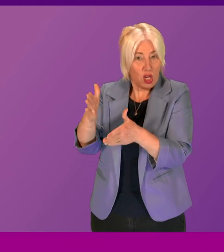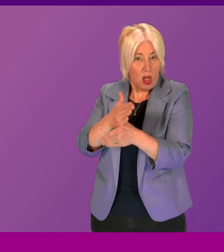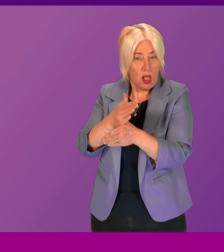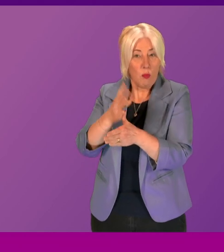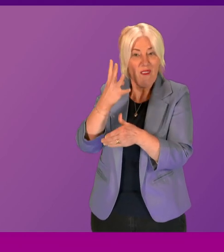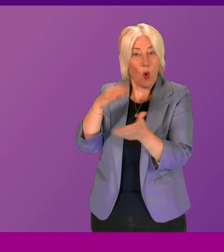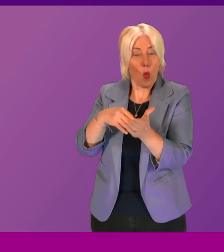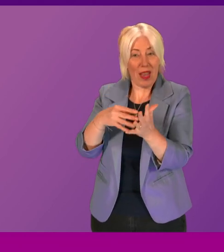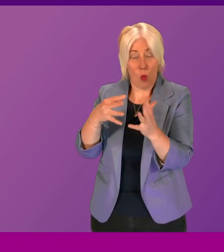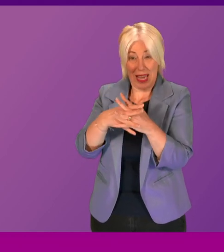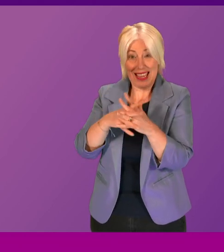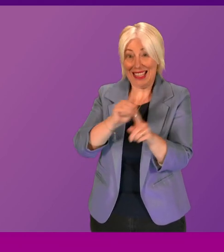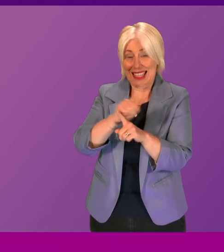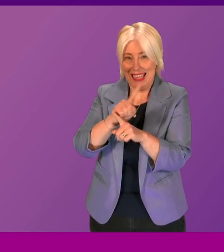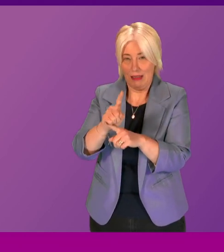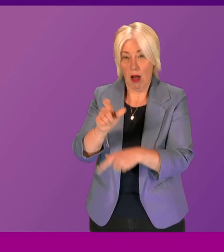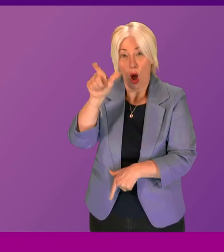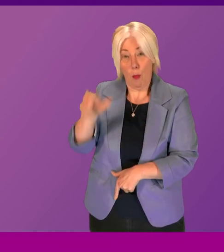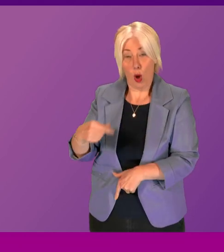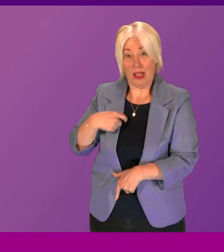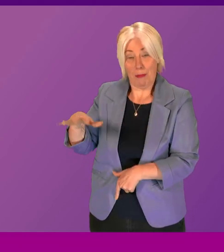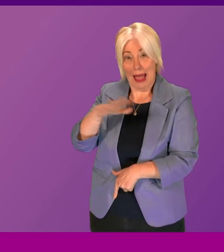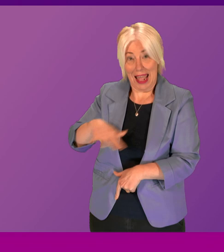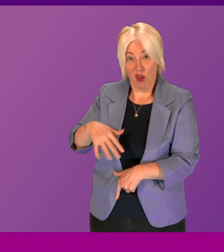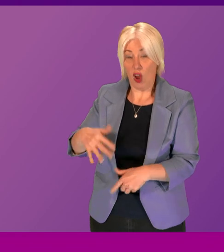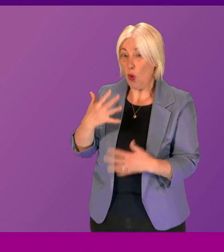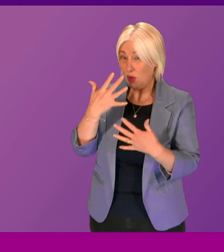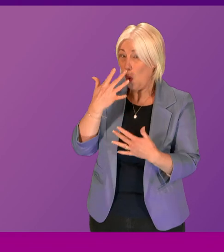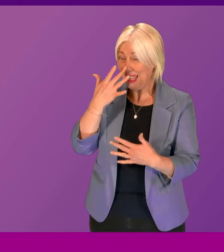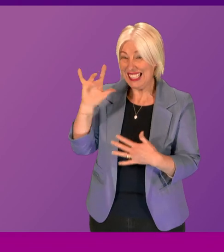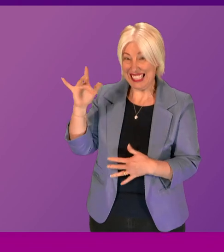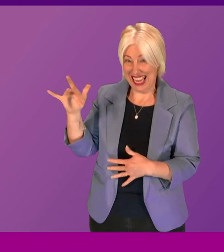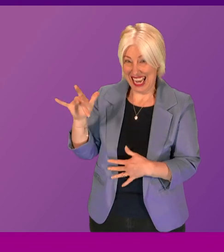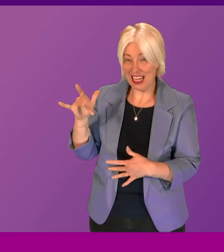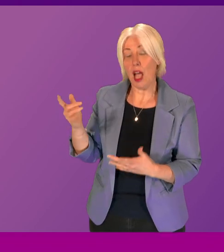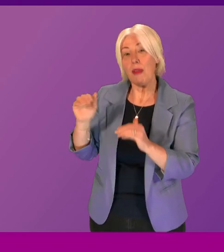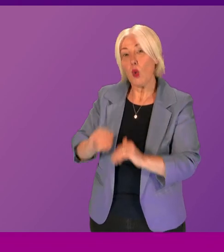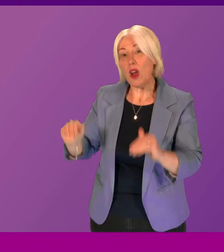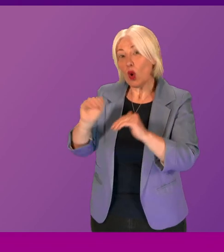At that time, my constituent, who was just 10 years old, had been on the waiting list with NHS Lanarkshire for a year.